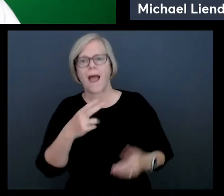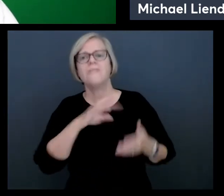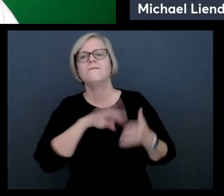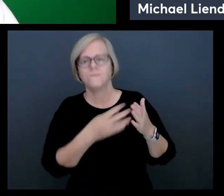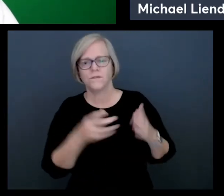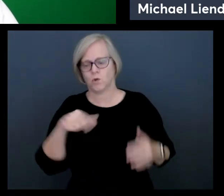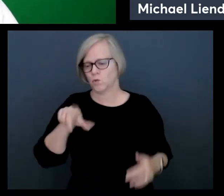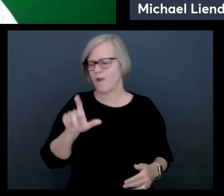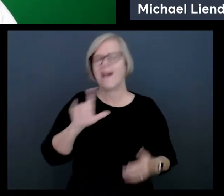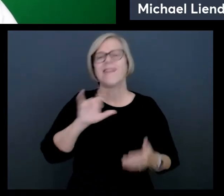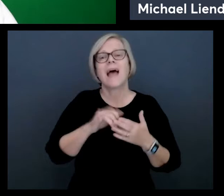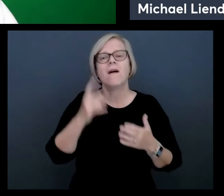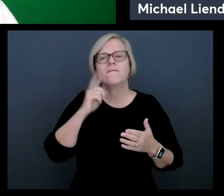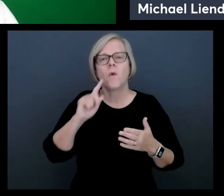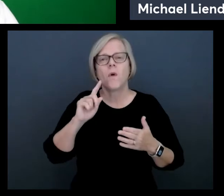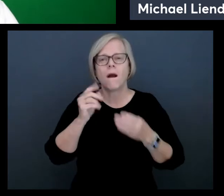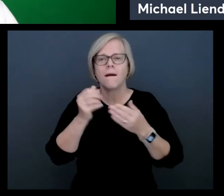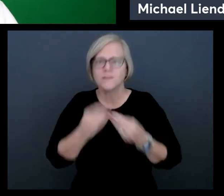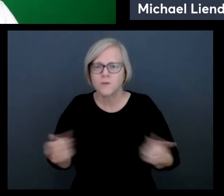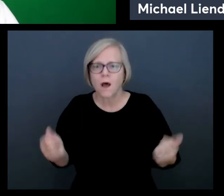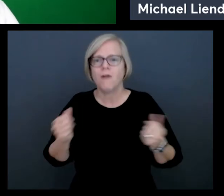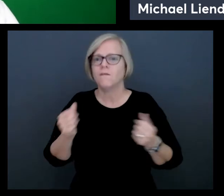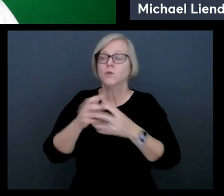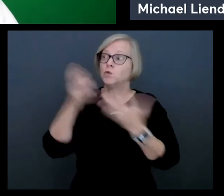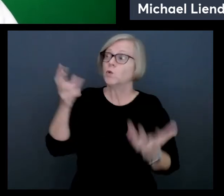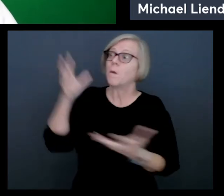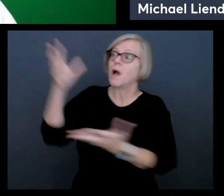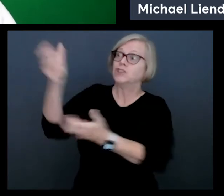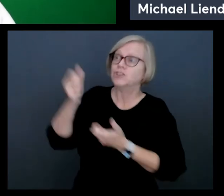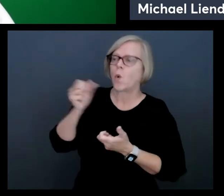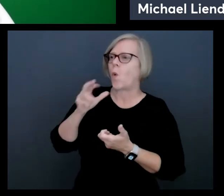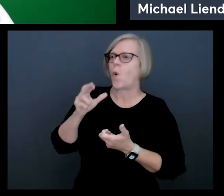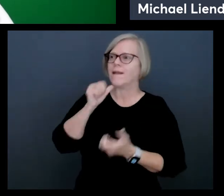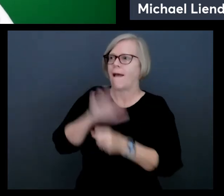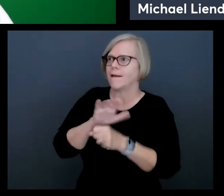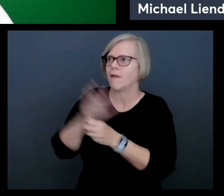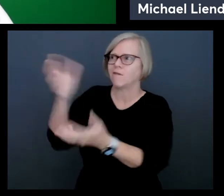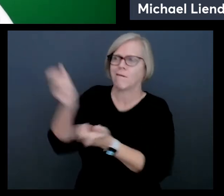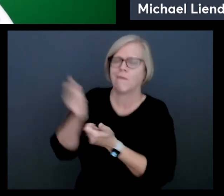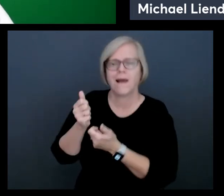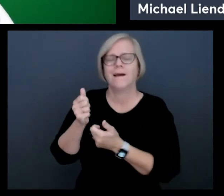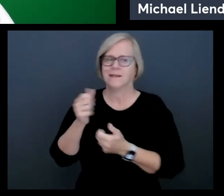So GraphQL has really aimed to solve that whole notion of over-fetching and under-fetching.